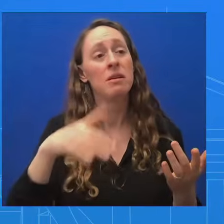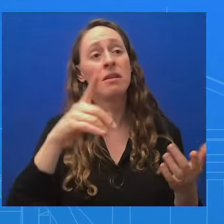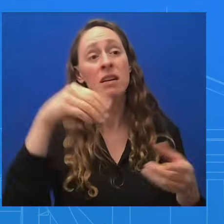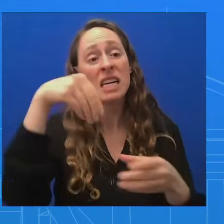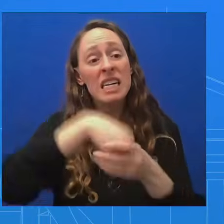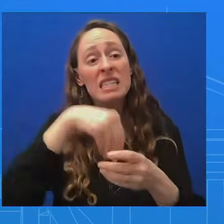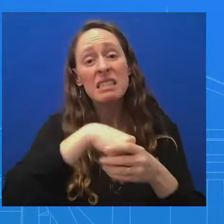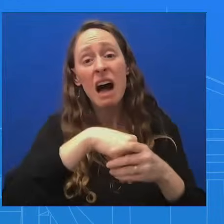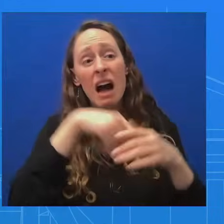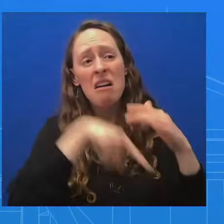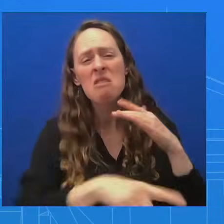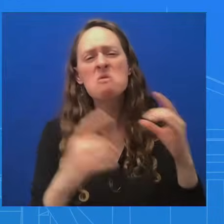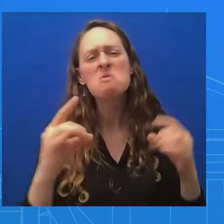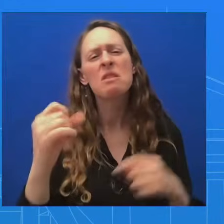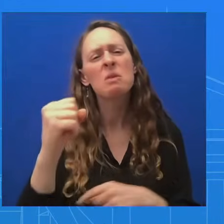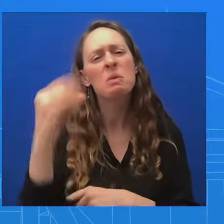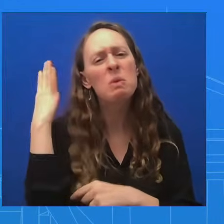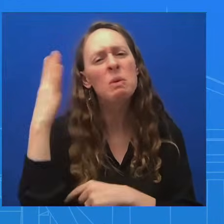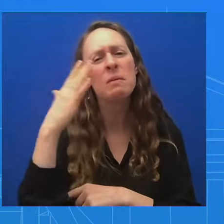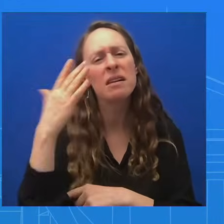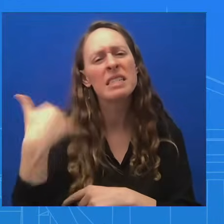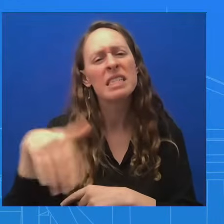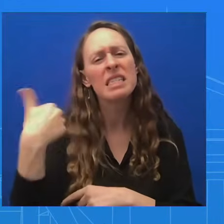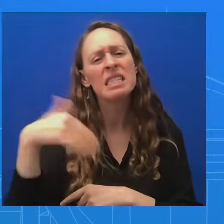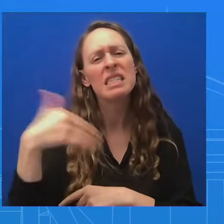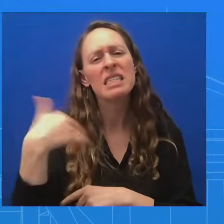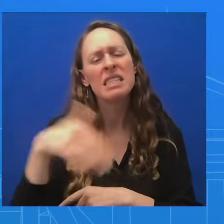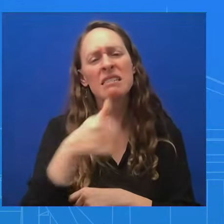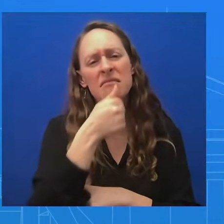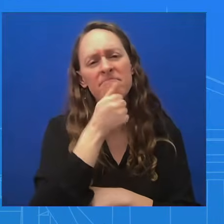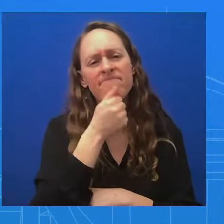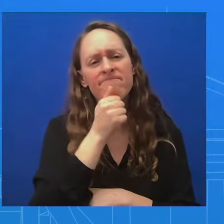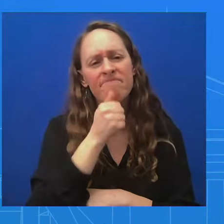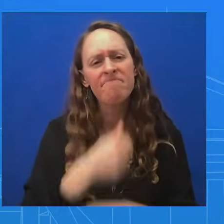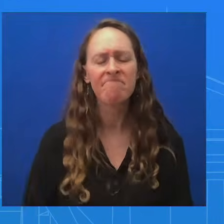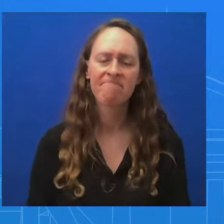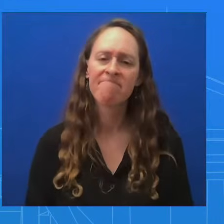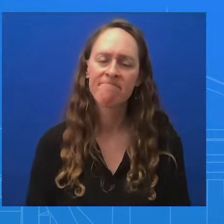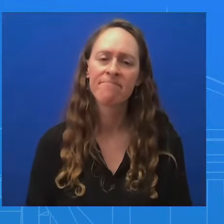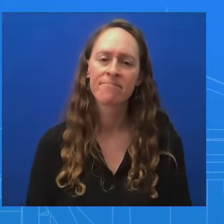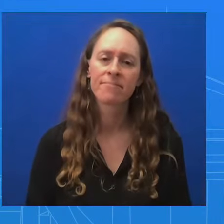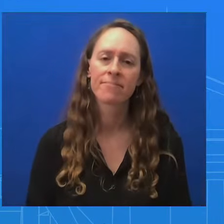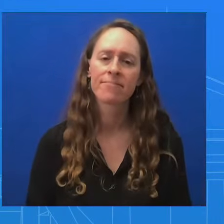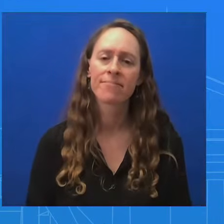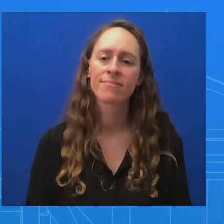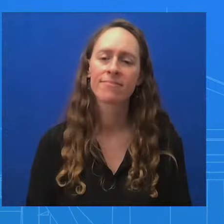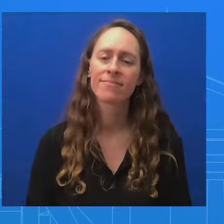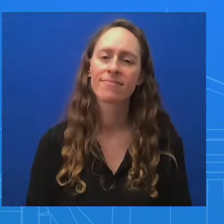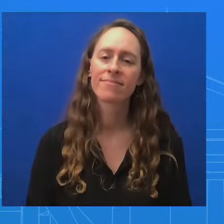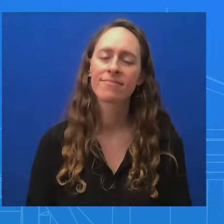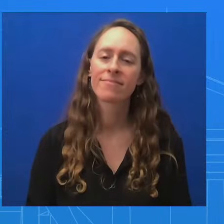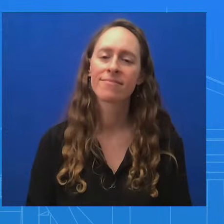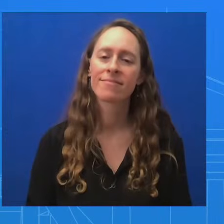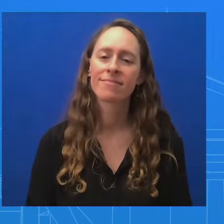I mean, how is the President thinking of this idea of conditioning aid to Israel? Is this being pushed by some of his allies? Is that something he supports?